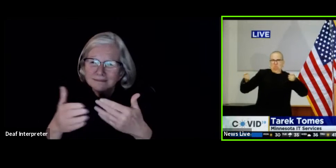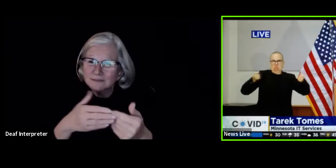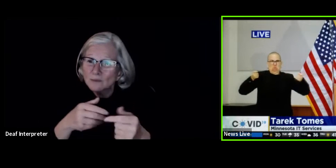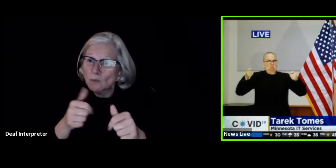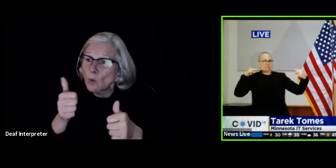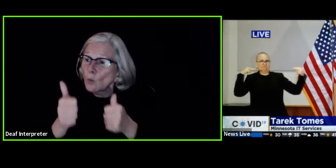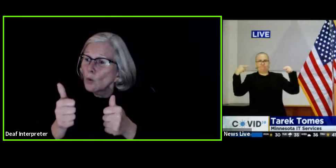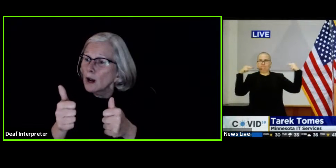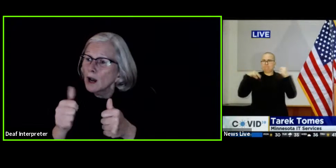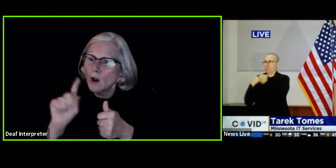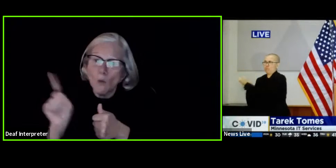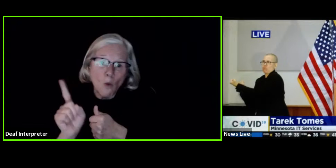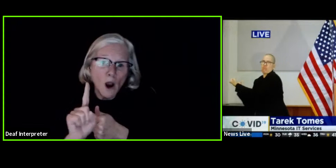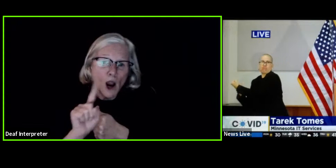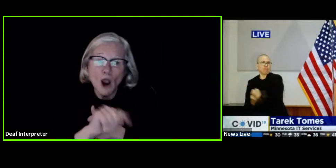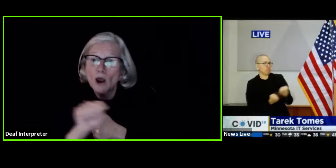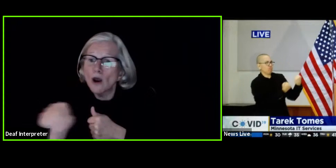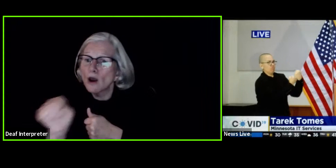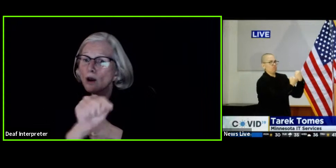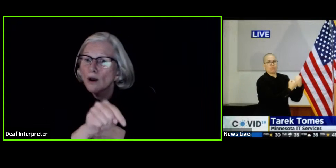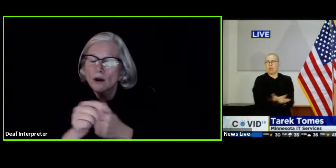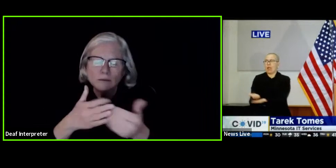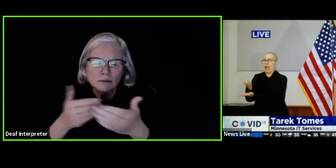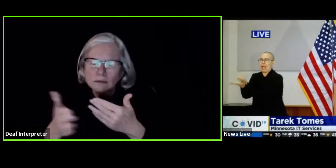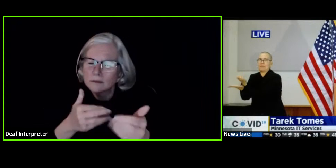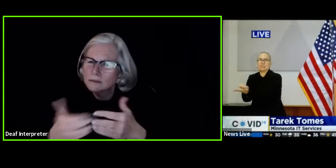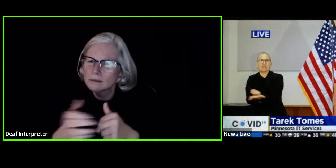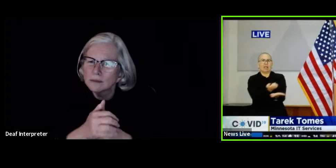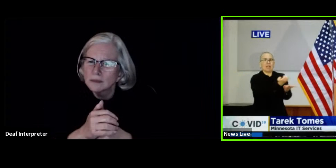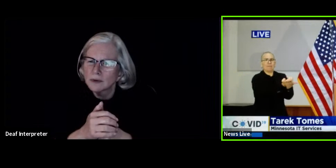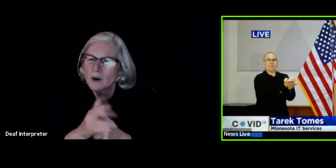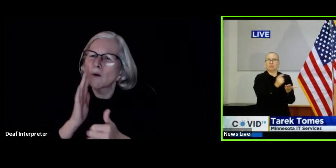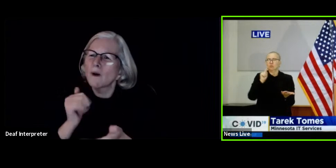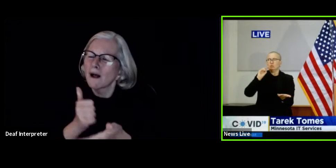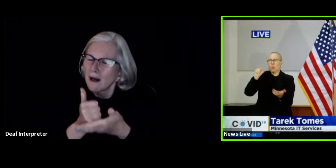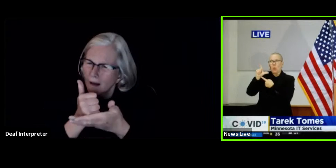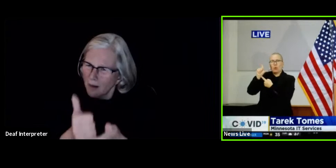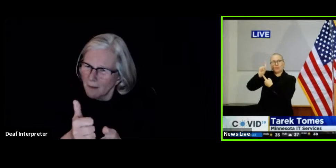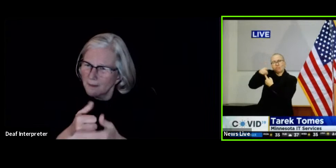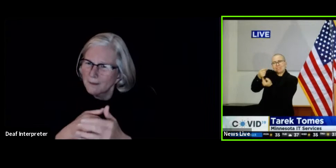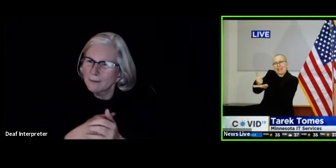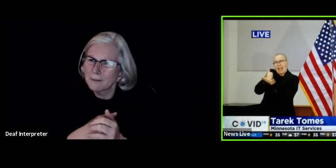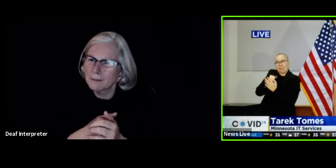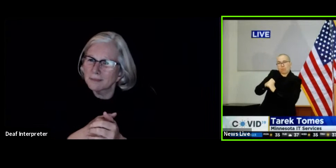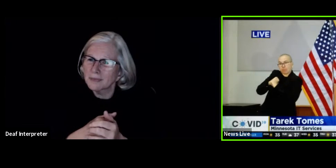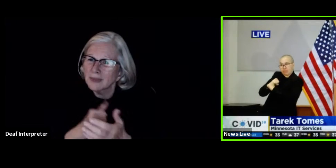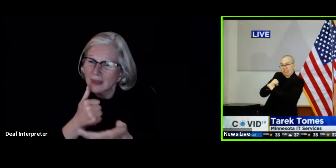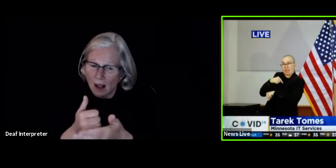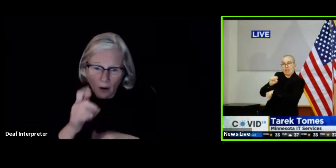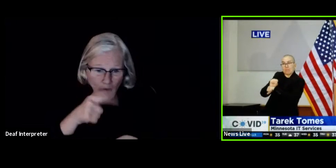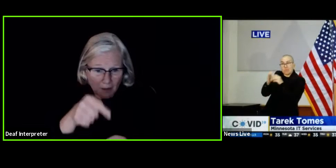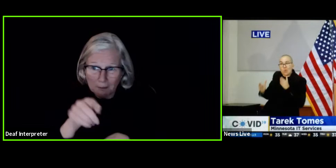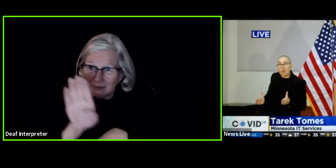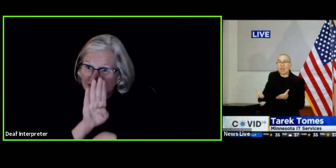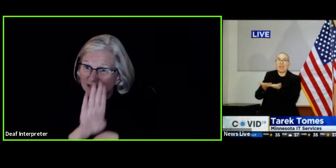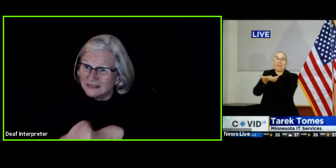SPACES REALLY, REALLY IS IMPORTANT. IT'S A TOOL THAT CAN HELP PROTECT EMPLOYEES IN SETTINGS, A TOOL THAT CAN HELP PROTECT FAMILIES IN SETTINGS.